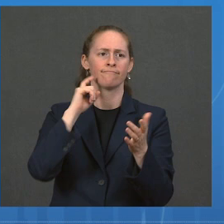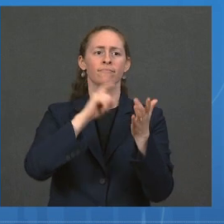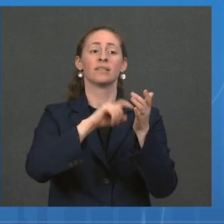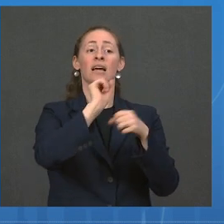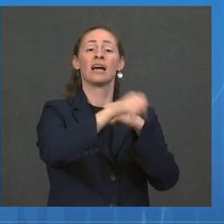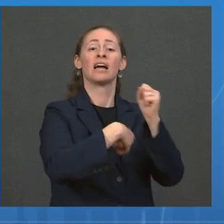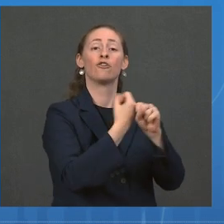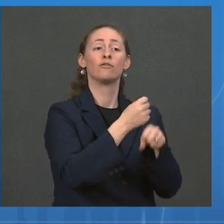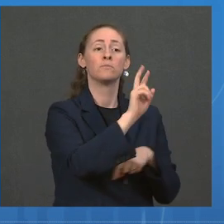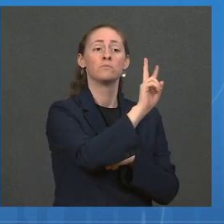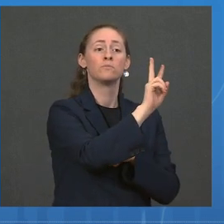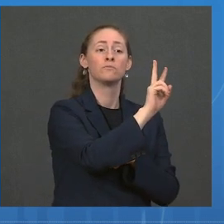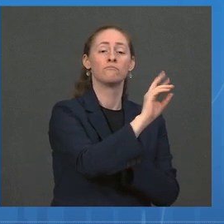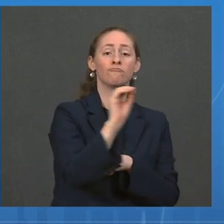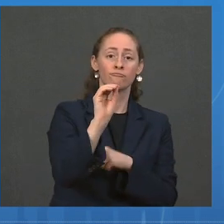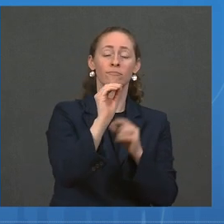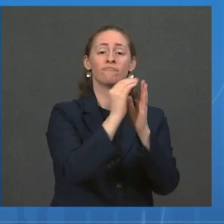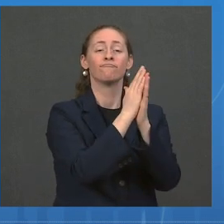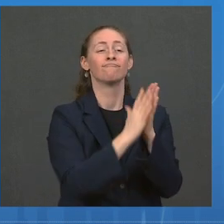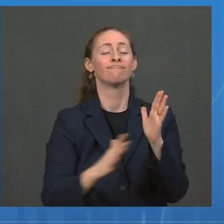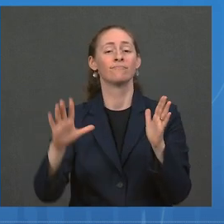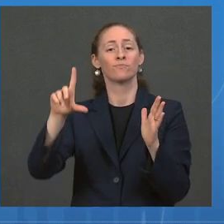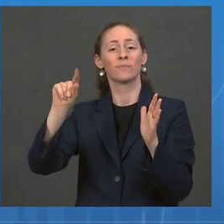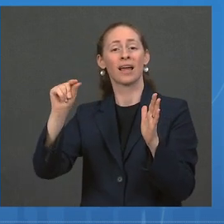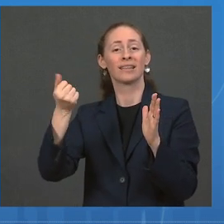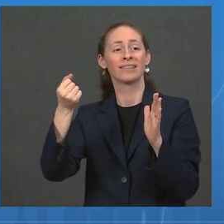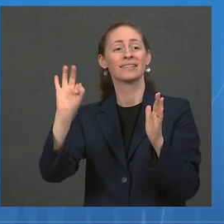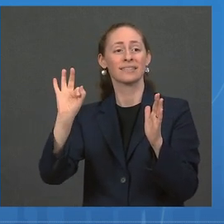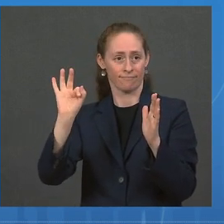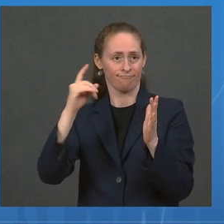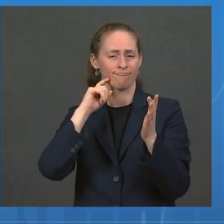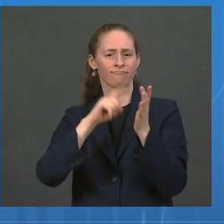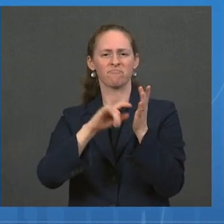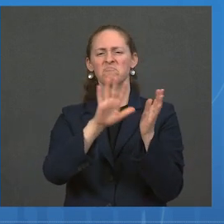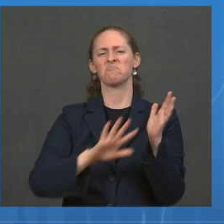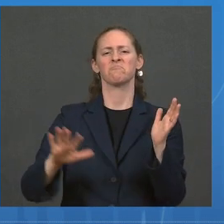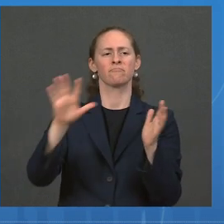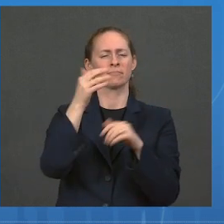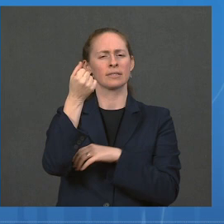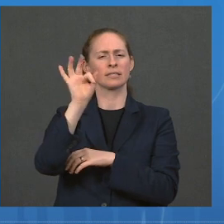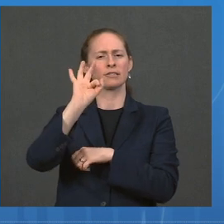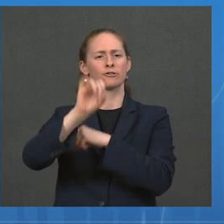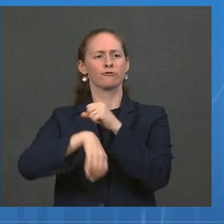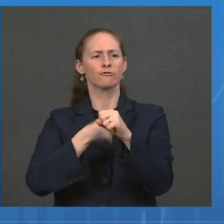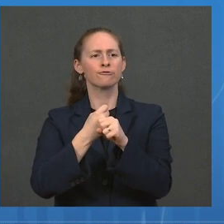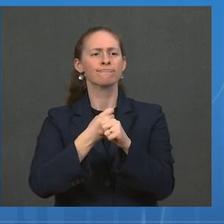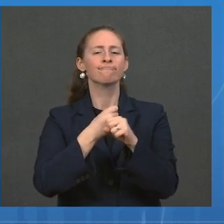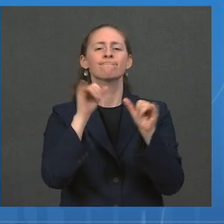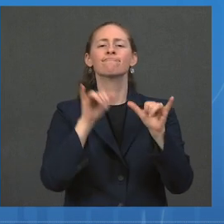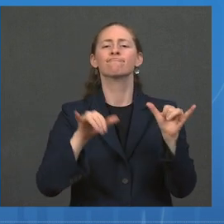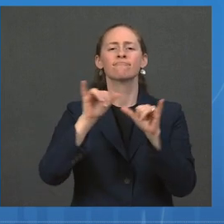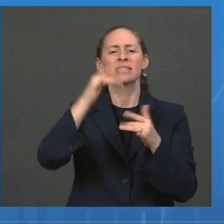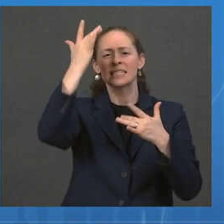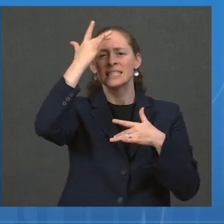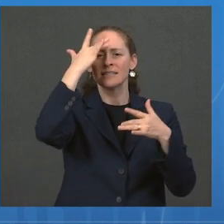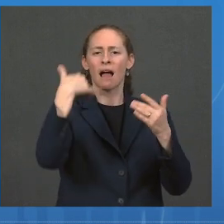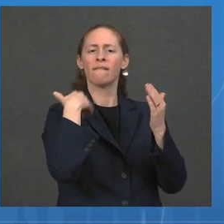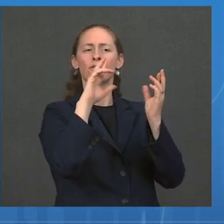with some of the prevalent diseases shown in the second bullet. Next slide. That's all good news.